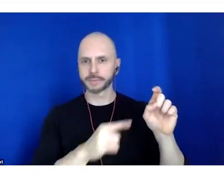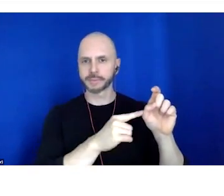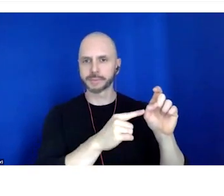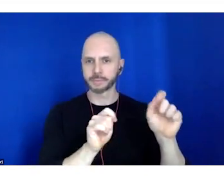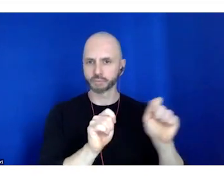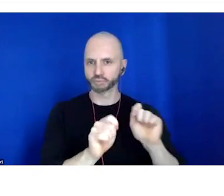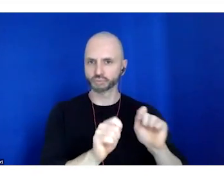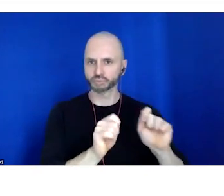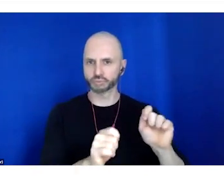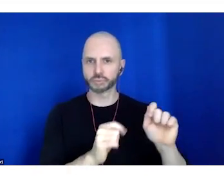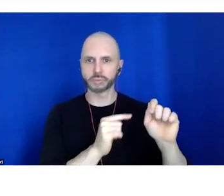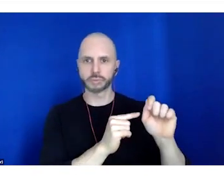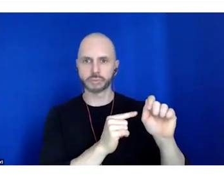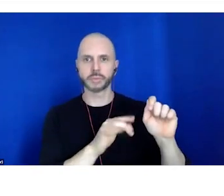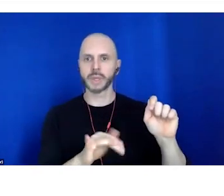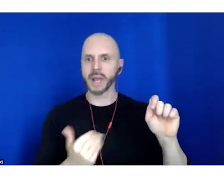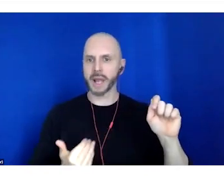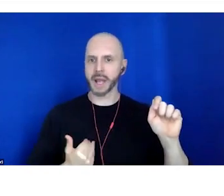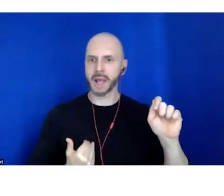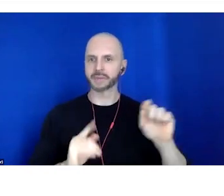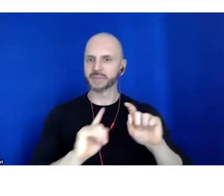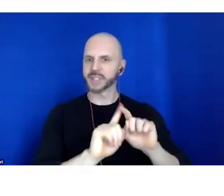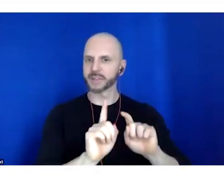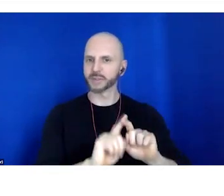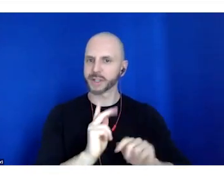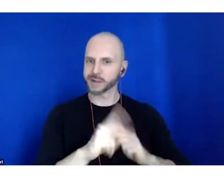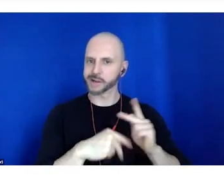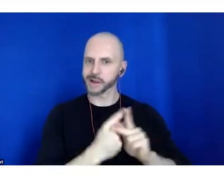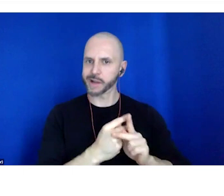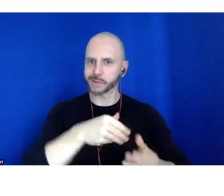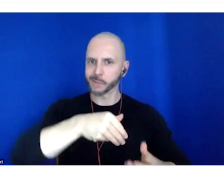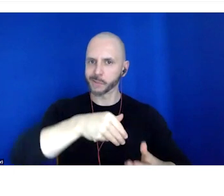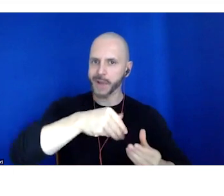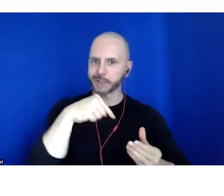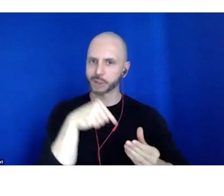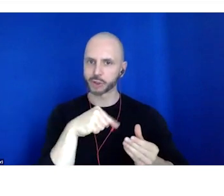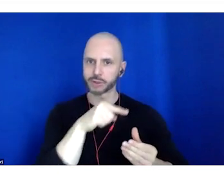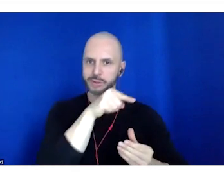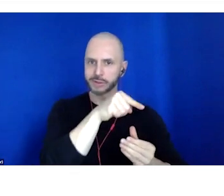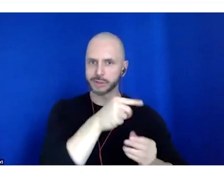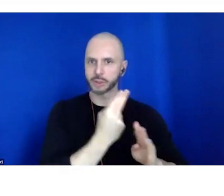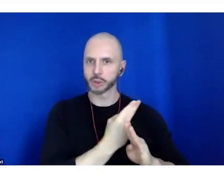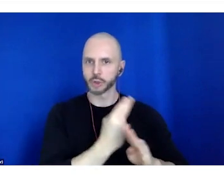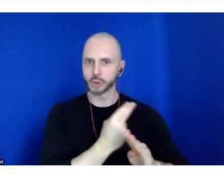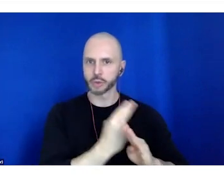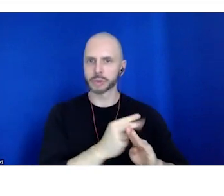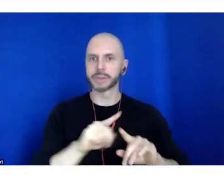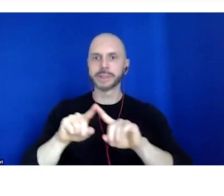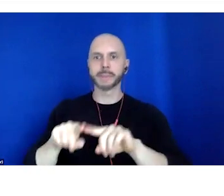packages that add functionality for the various processing requirements that publishers need. It